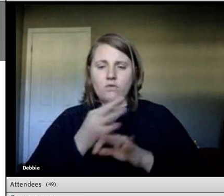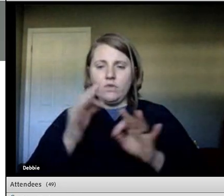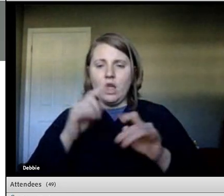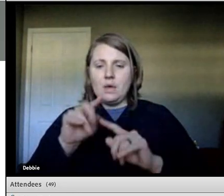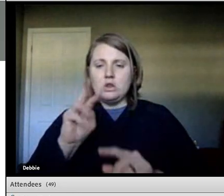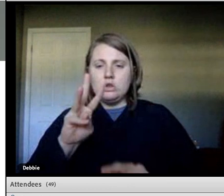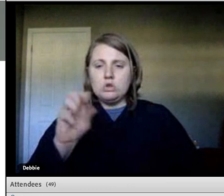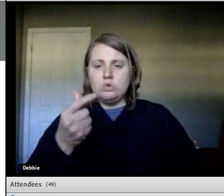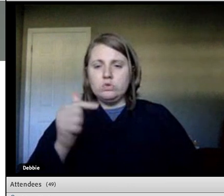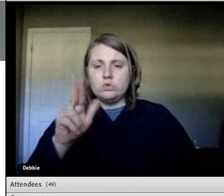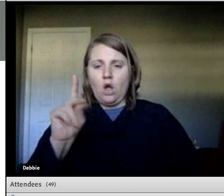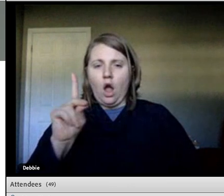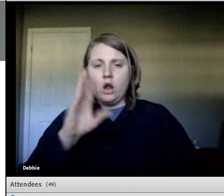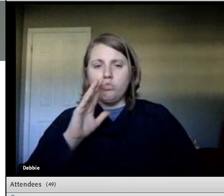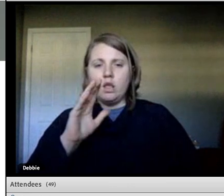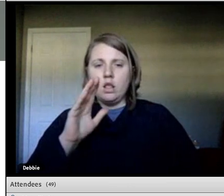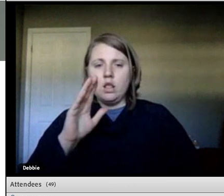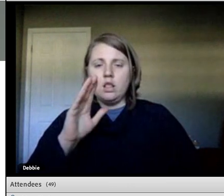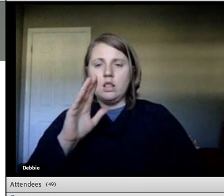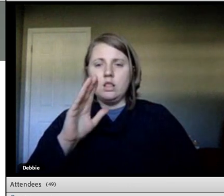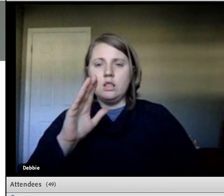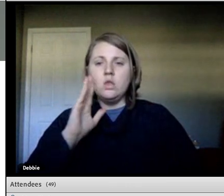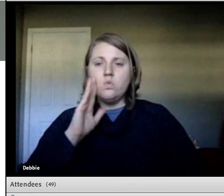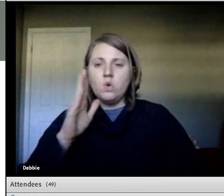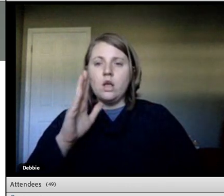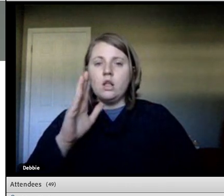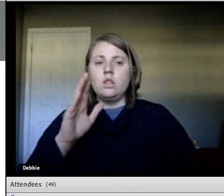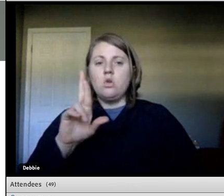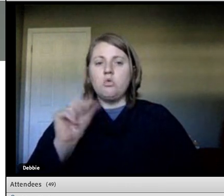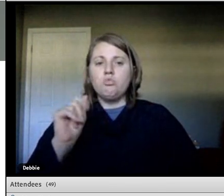on your Google search for you, which I absolutely love.